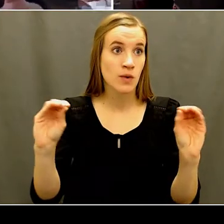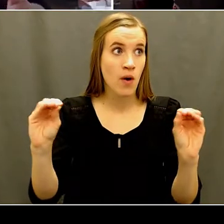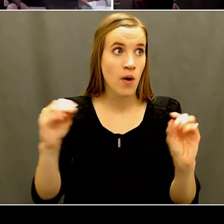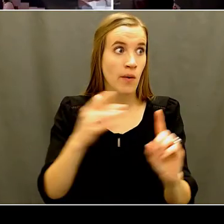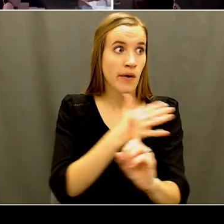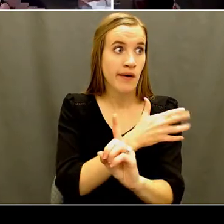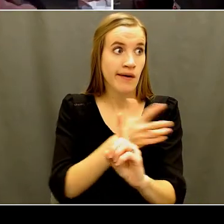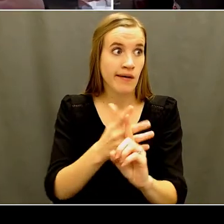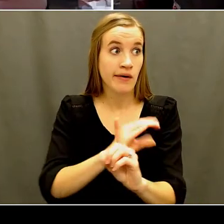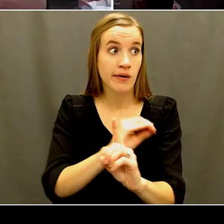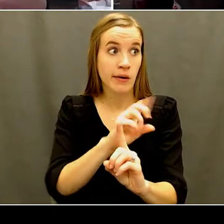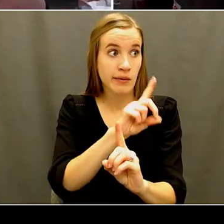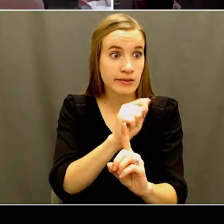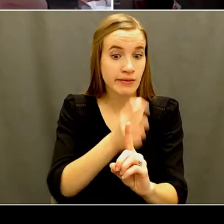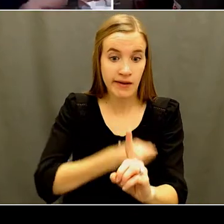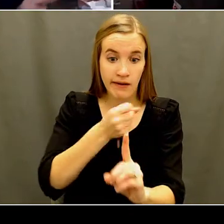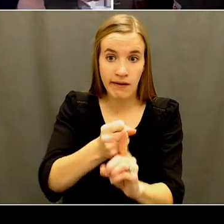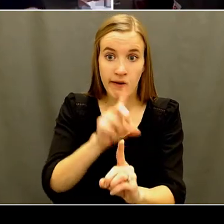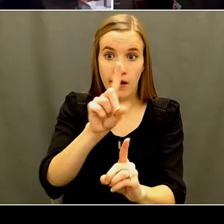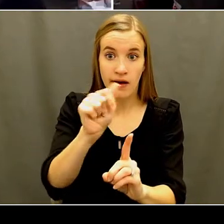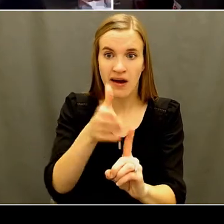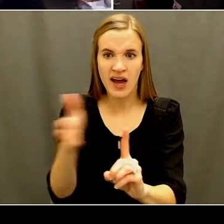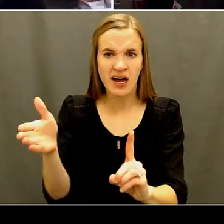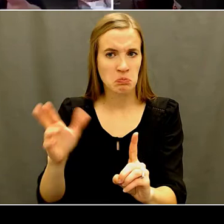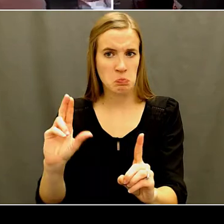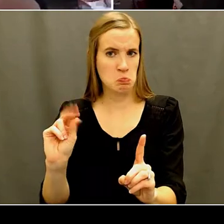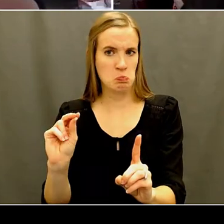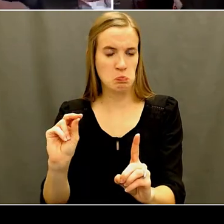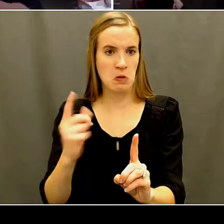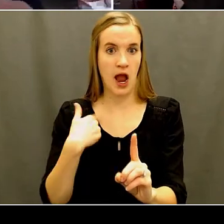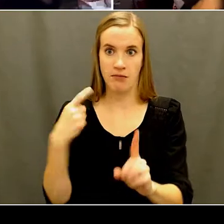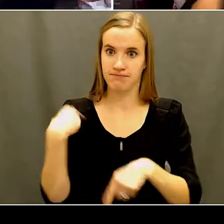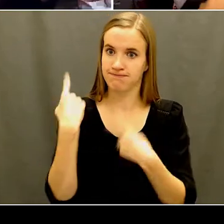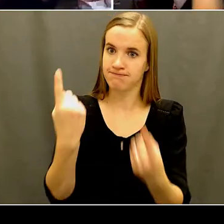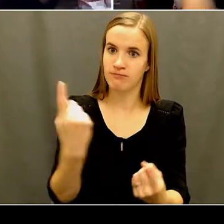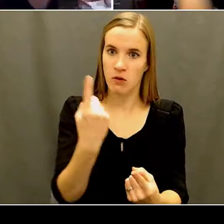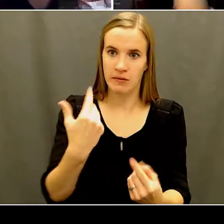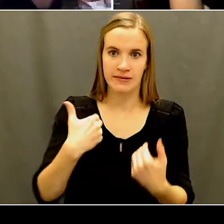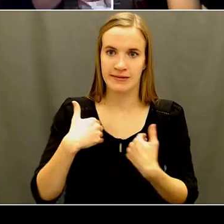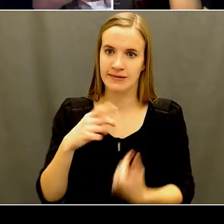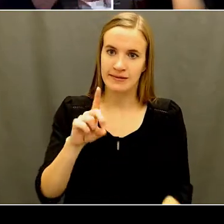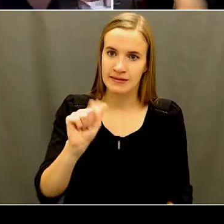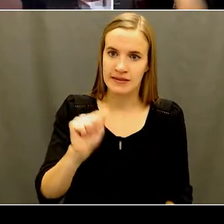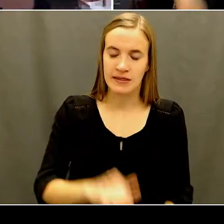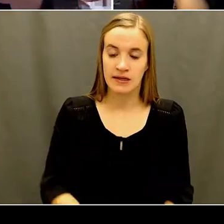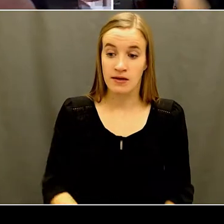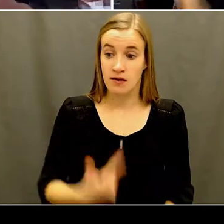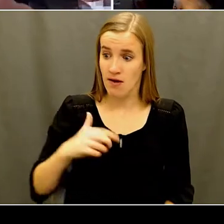advocacy that particularly my mom was doing to make sure I went into Girl